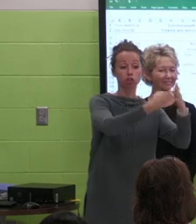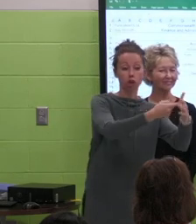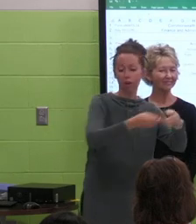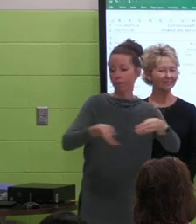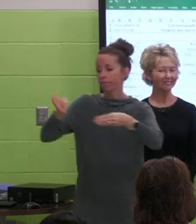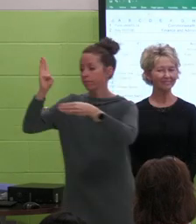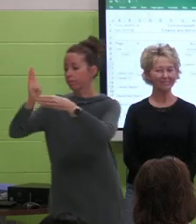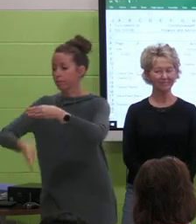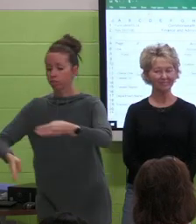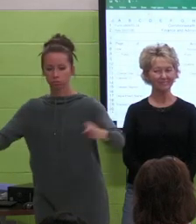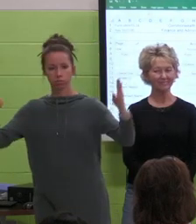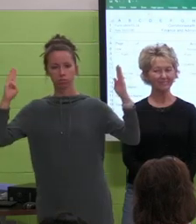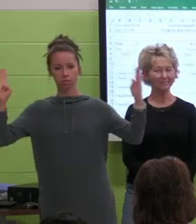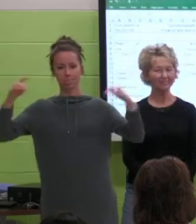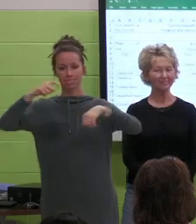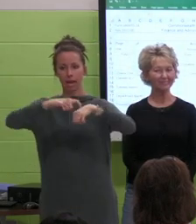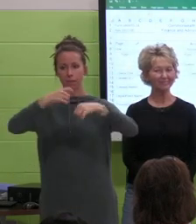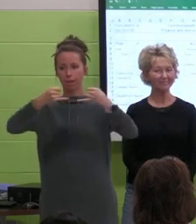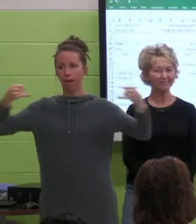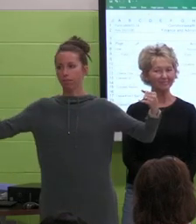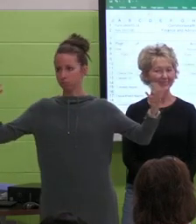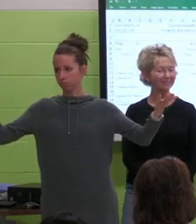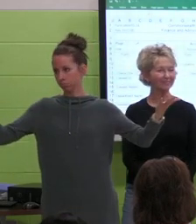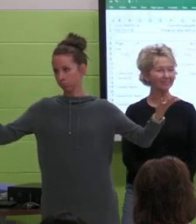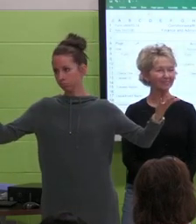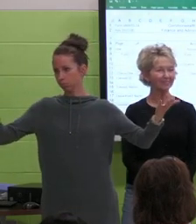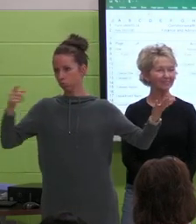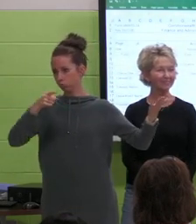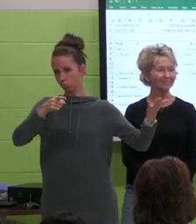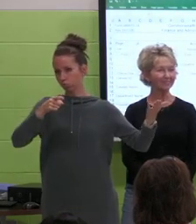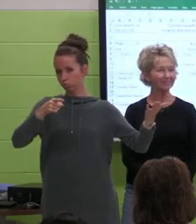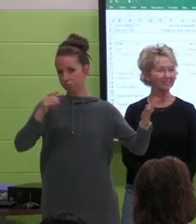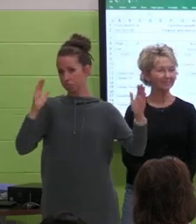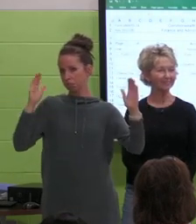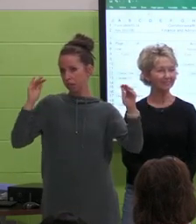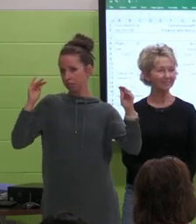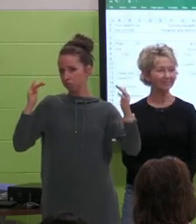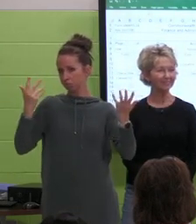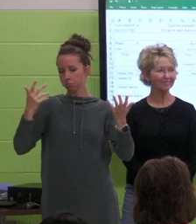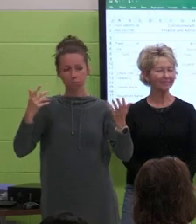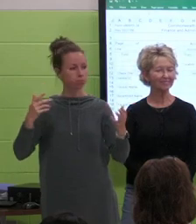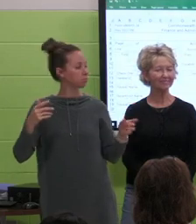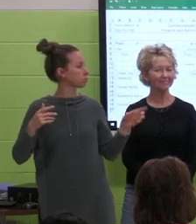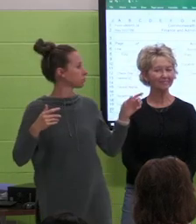request to when it's ordered what is what would be that expected time frame well you know depending